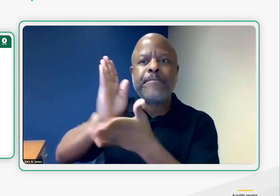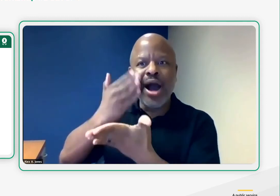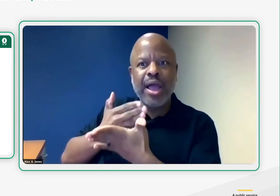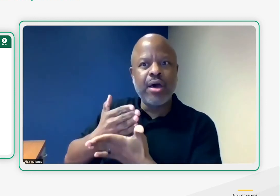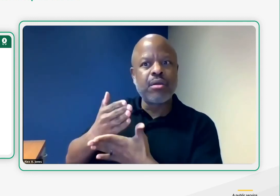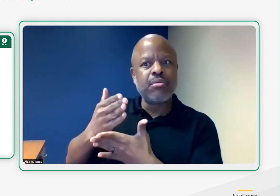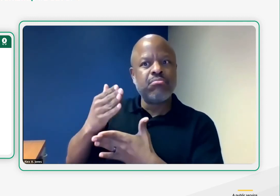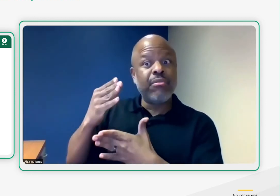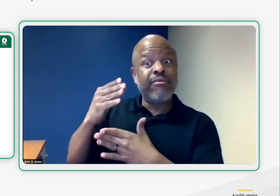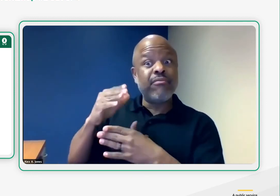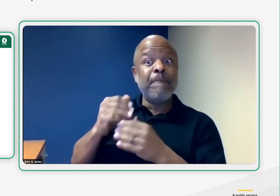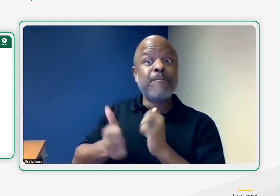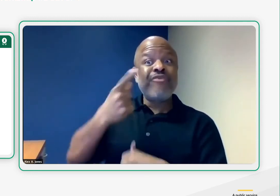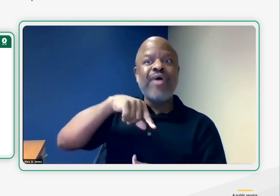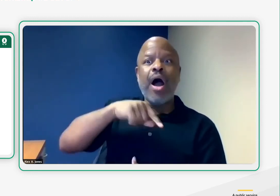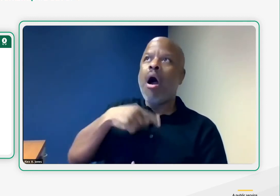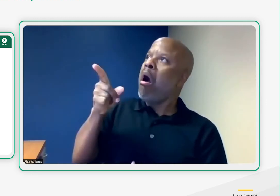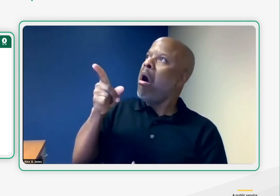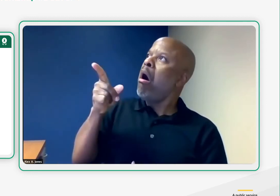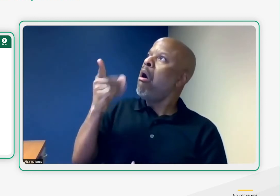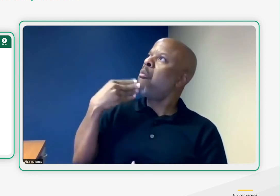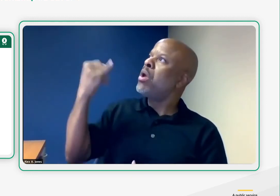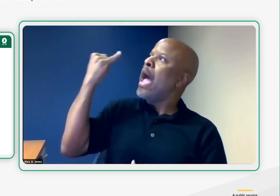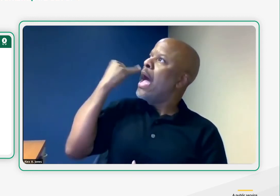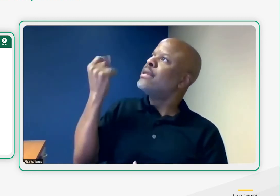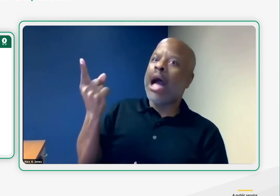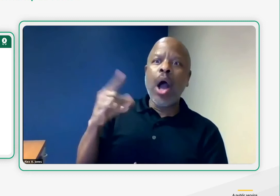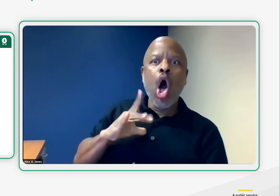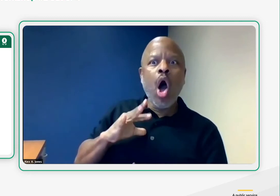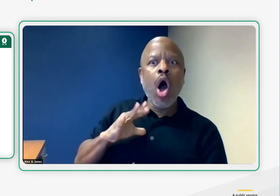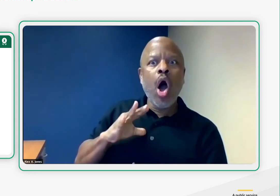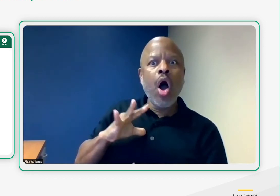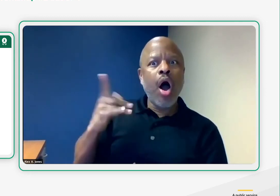It's about setting up a budget that most of us don't really think about.